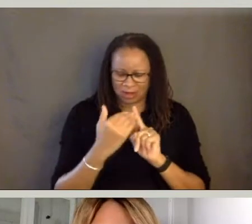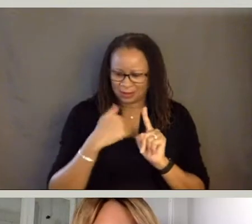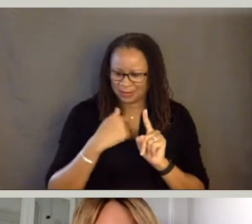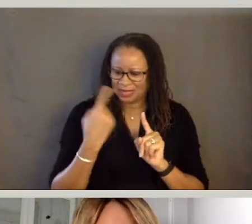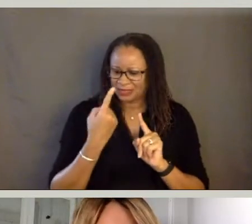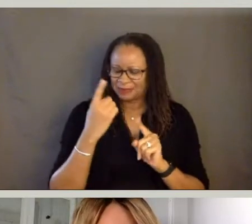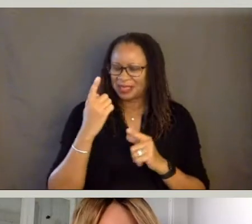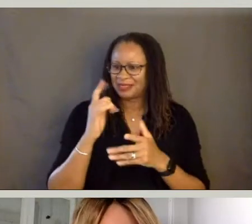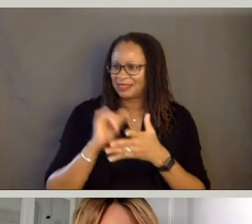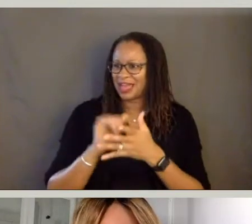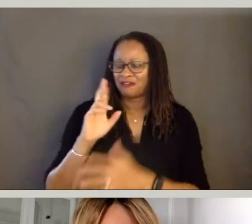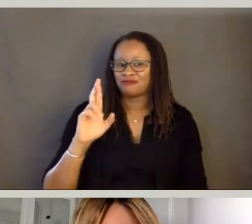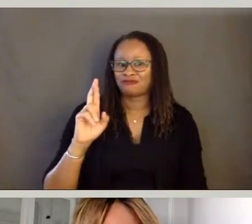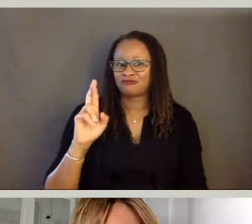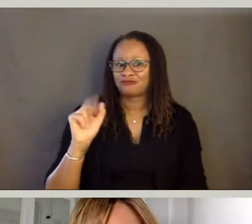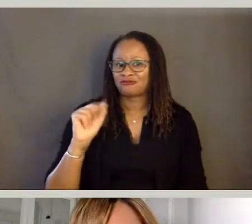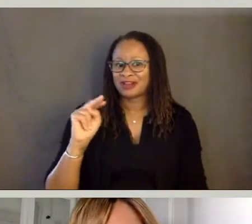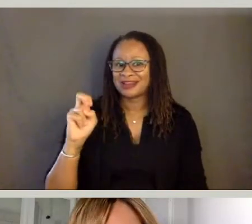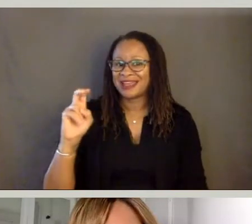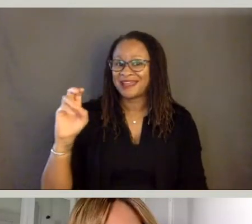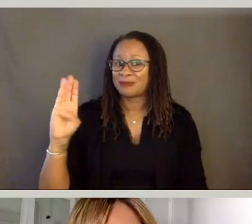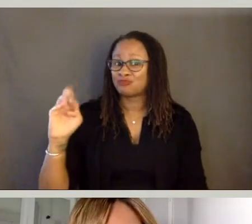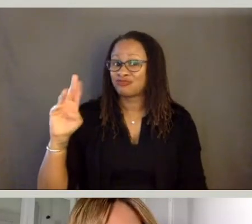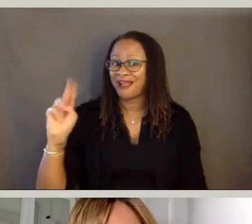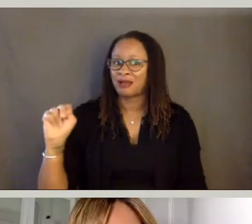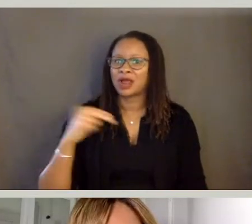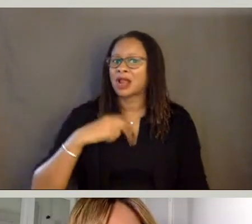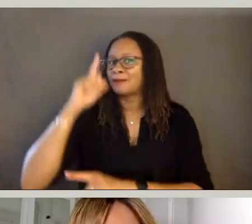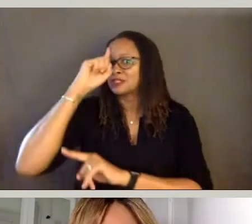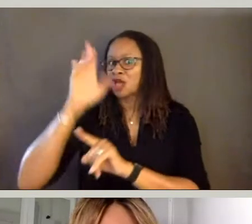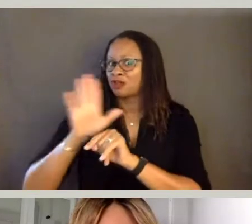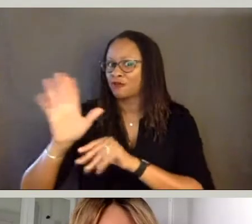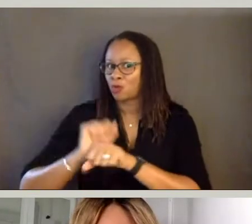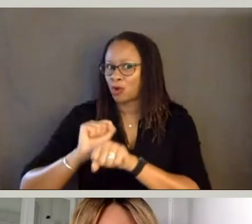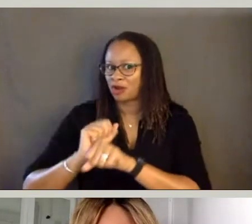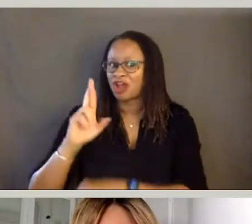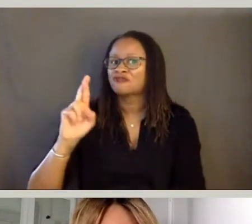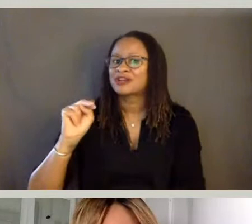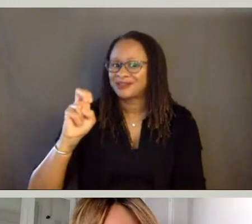has been saying, you know I'm a Renee Brown scholar, and she's been saying, particularly in this particular moment,